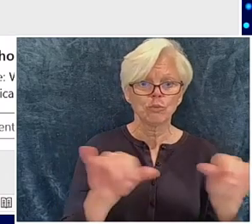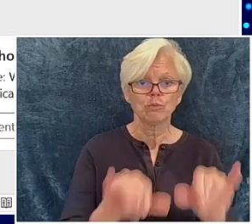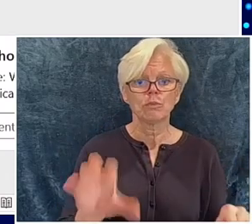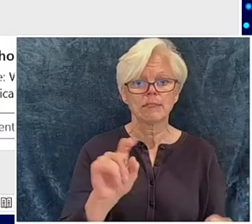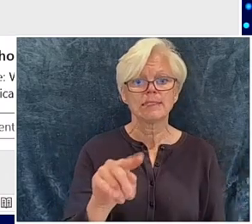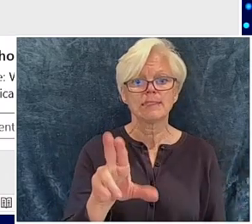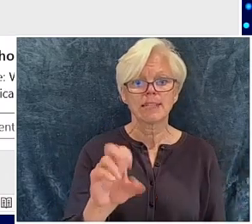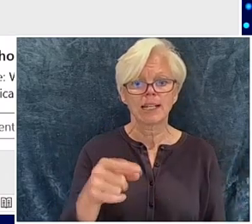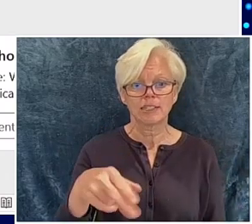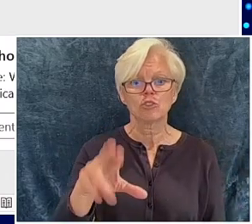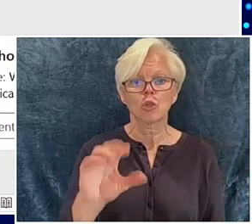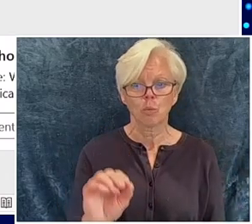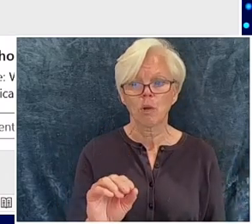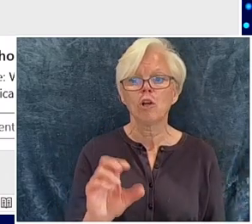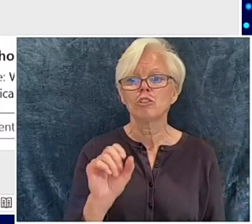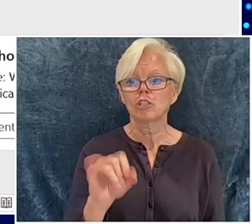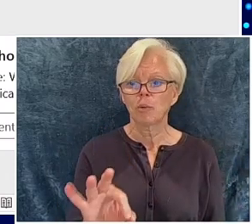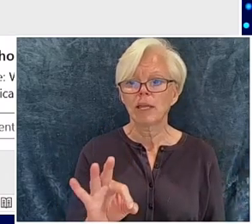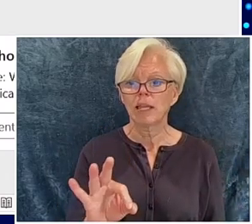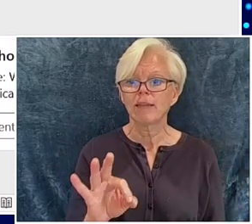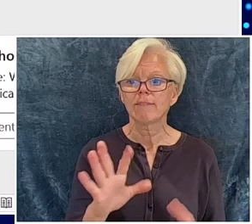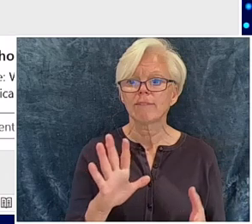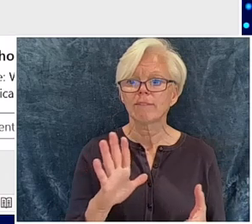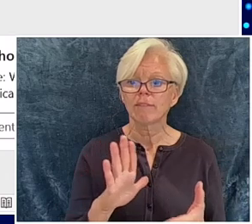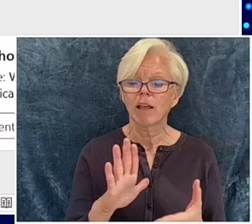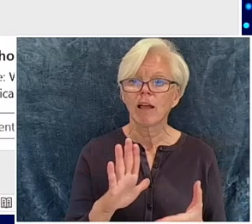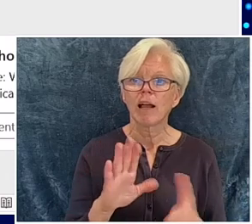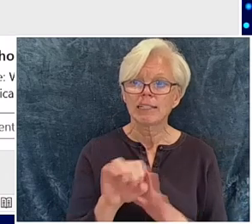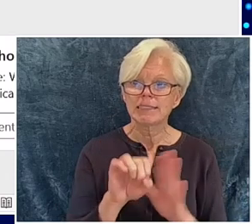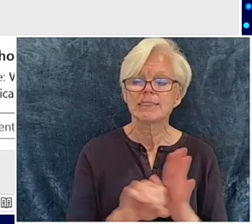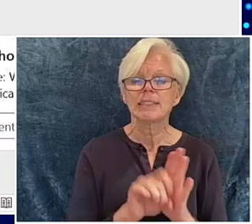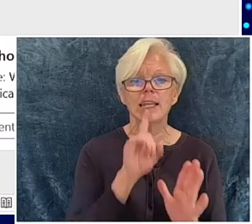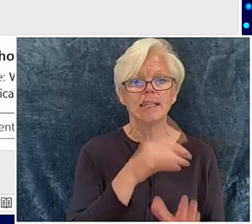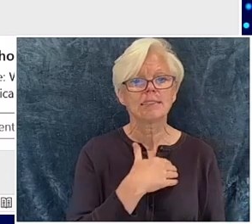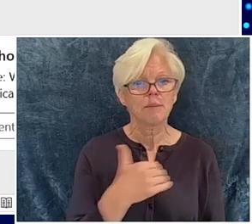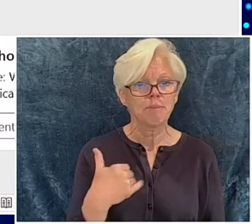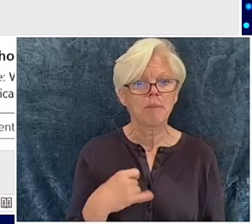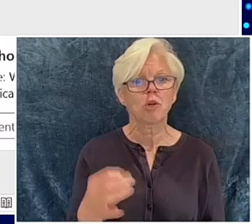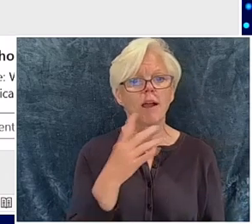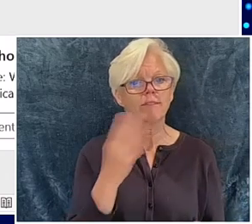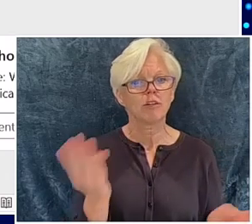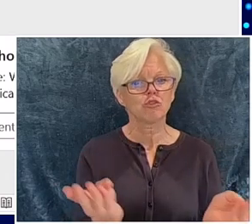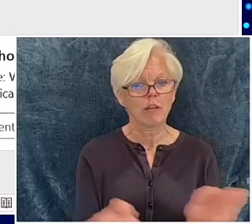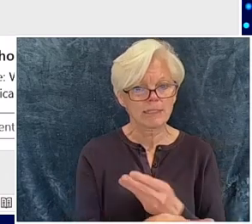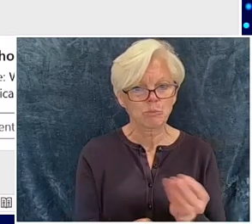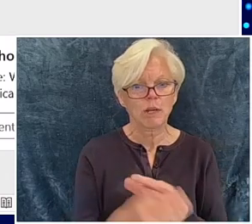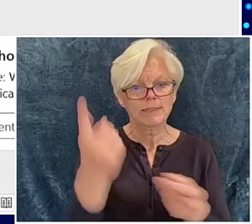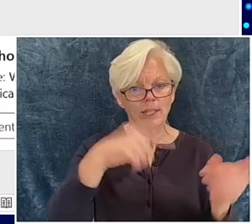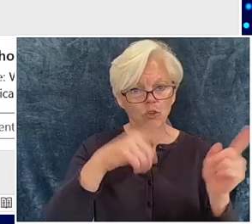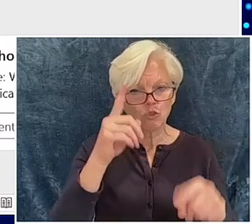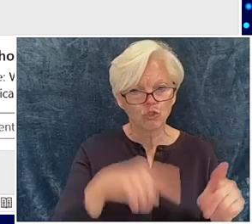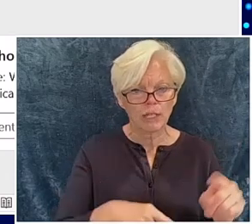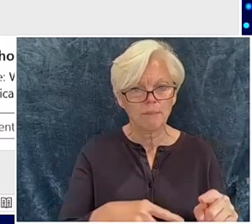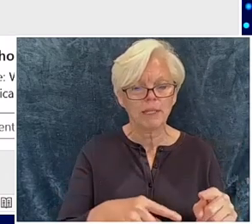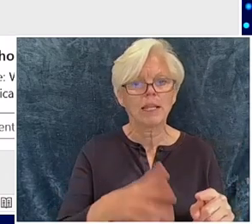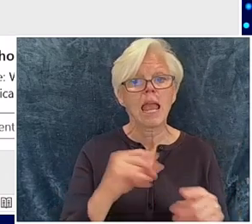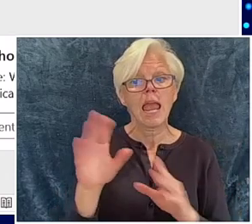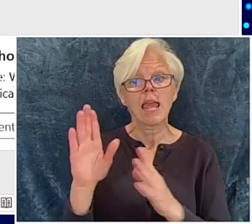if you- if a state is a member of a reciprocity agreement and a school is also participating in that reciprocity